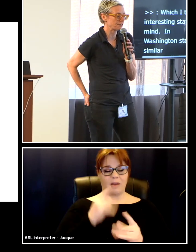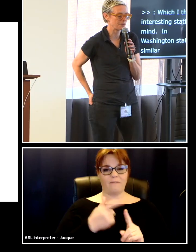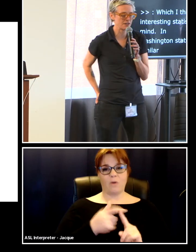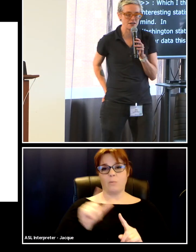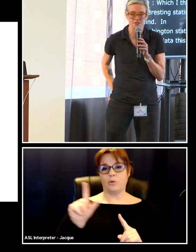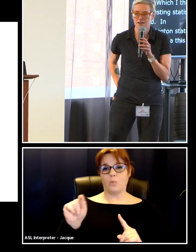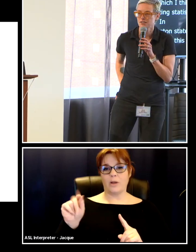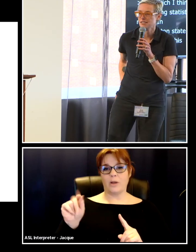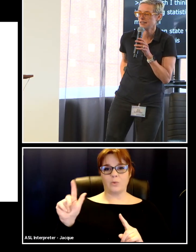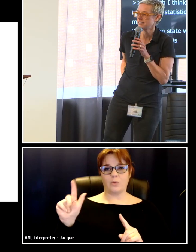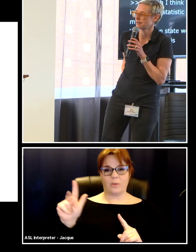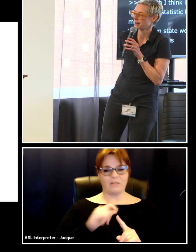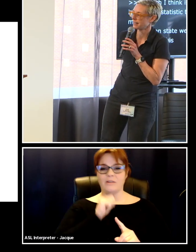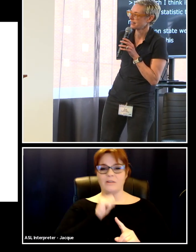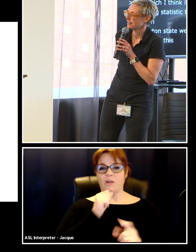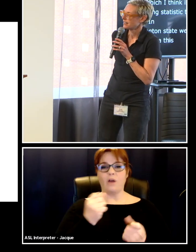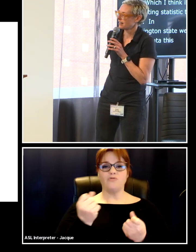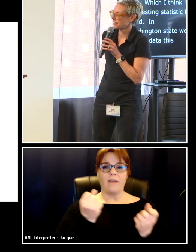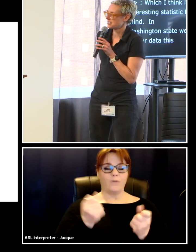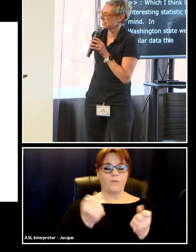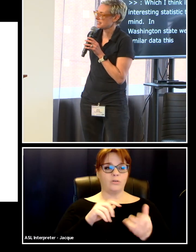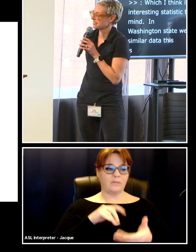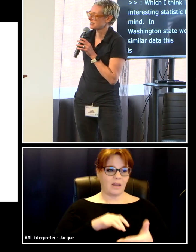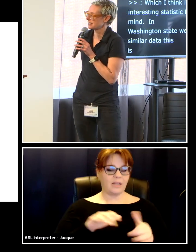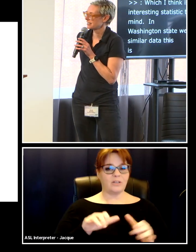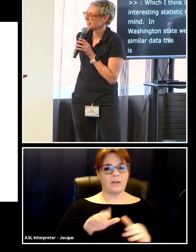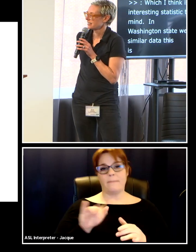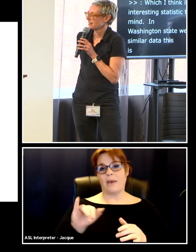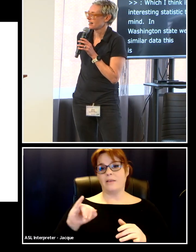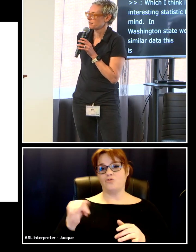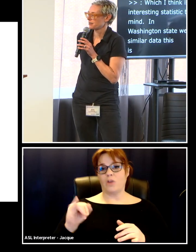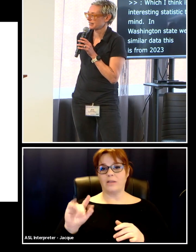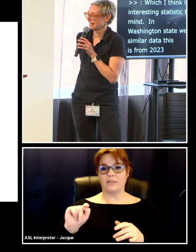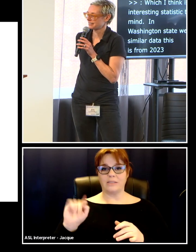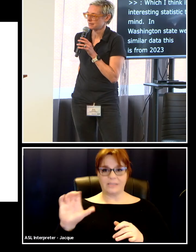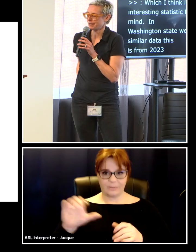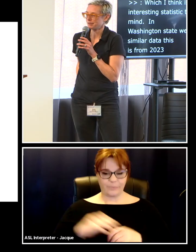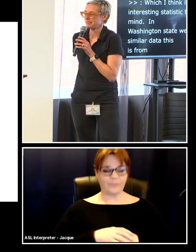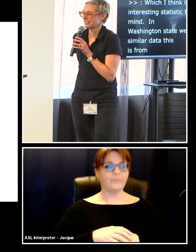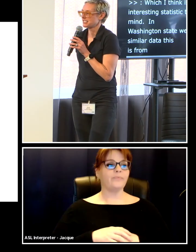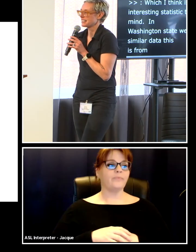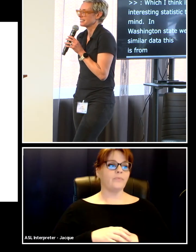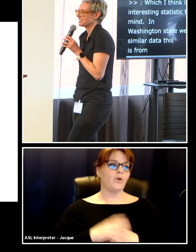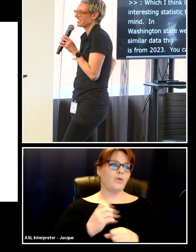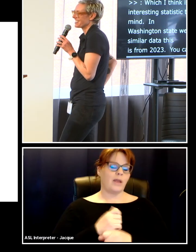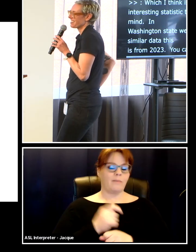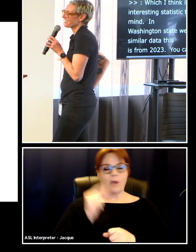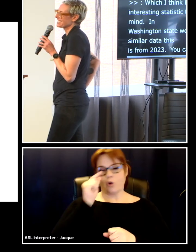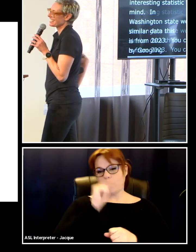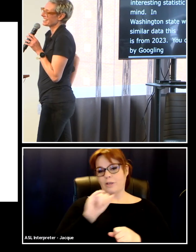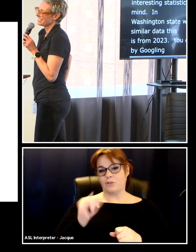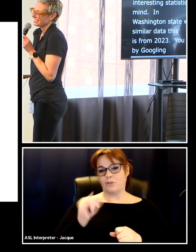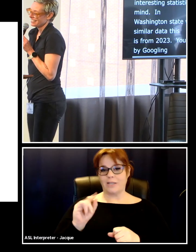from the non-driver study done by uh the JTC. Um, you can get this by googling JTC non-driver study.